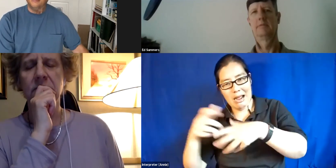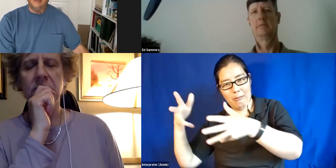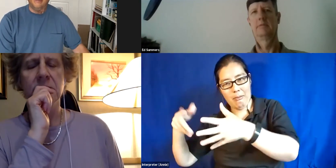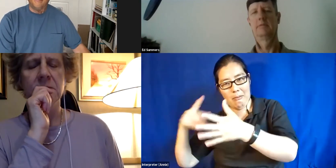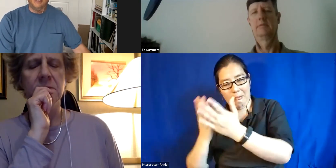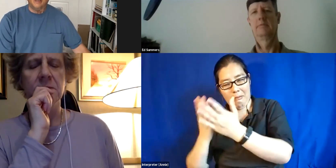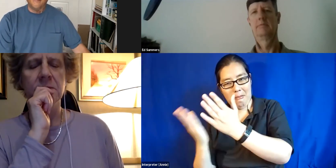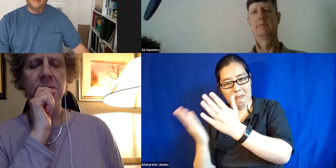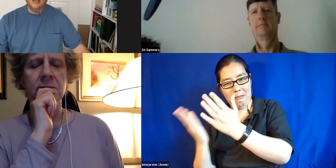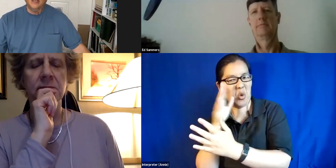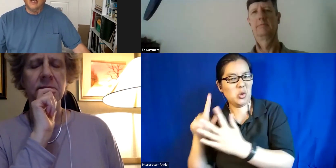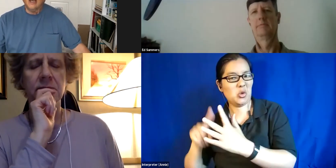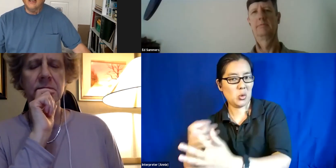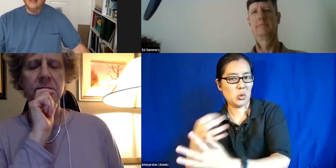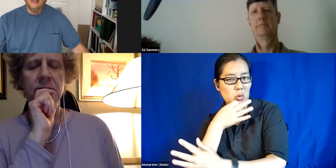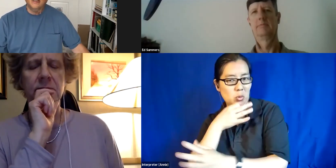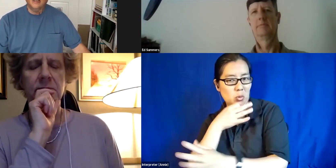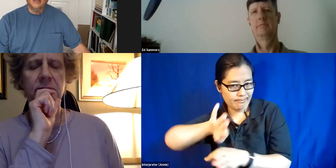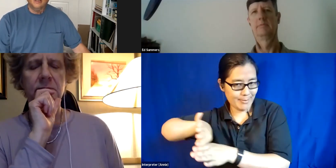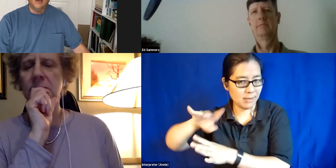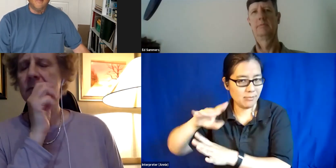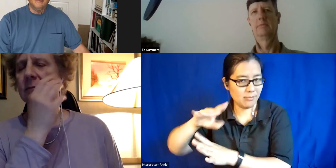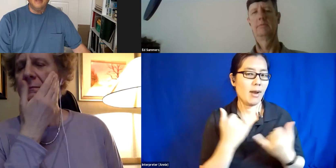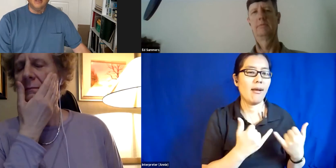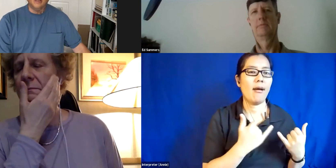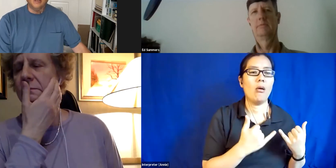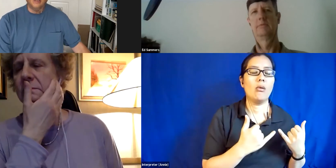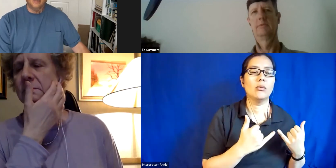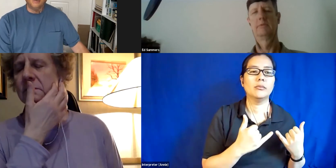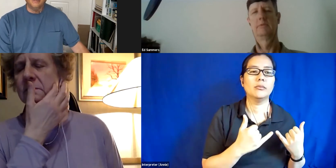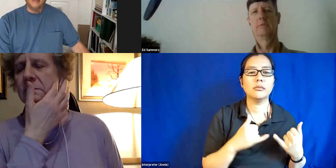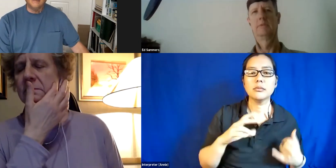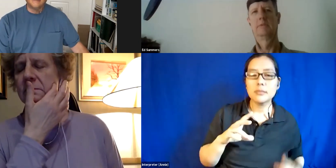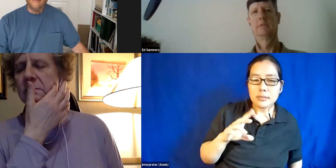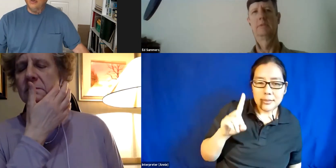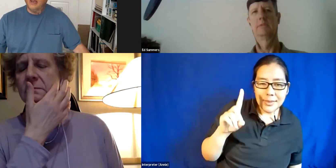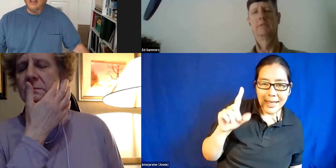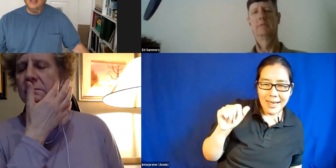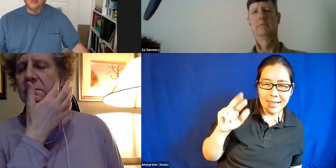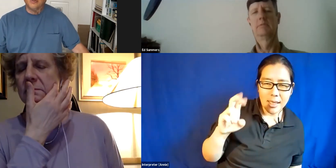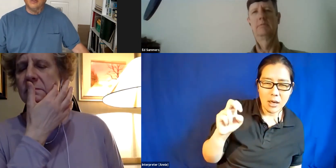in a minute. Darren, I wanted to ask if you had any